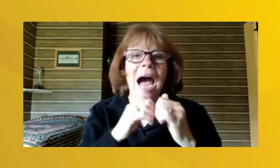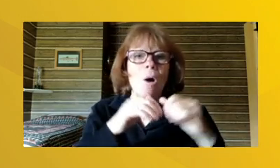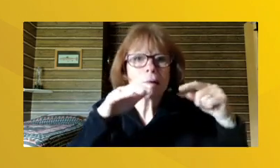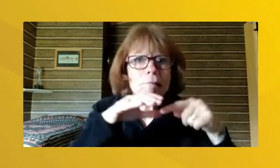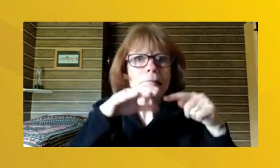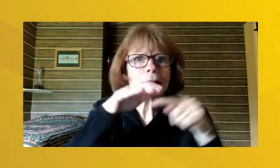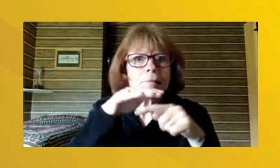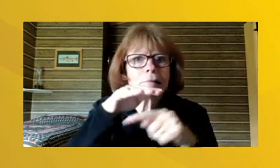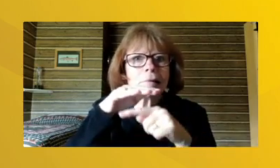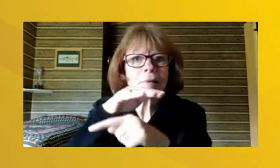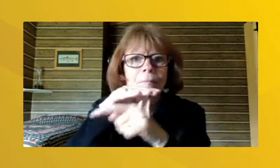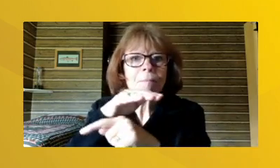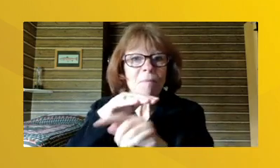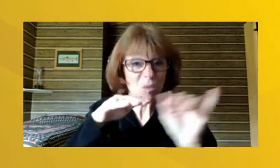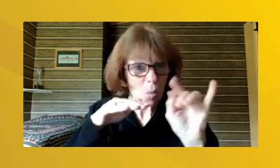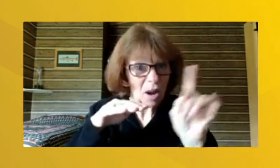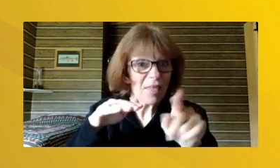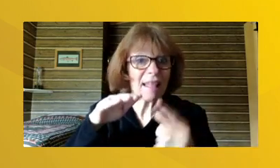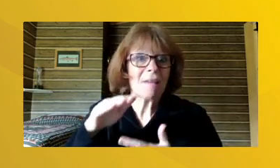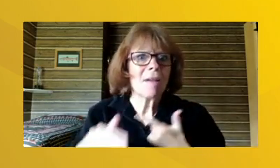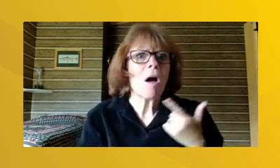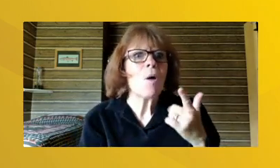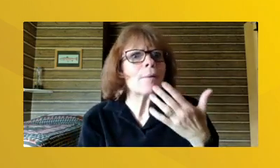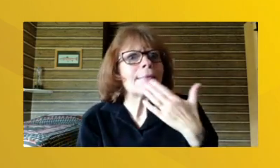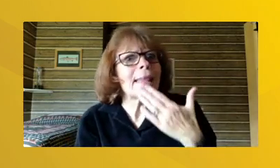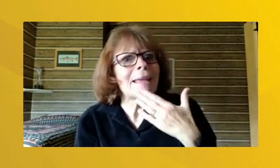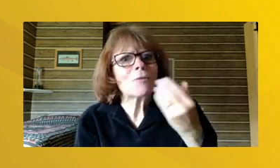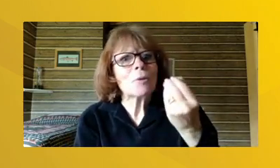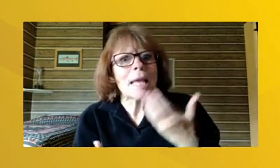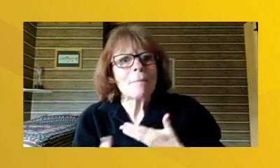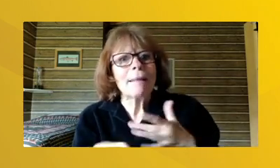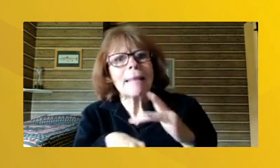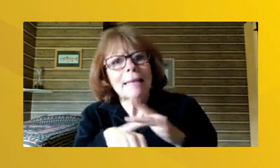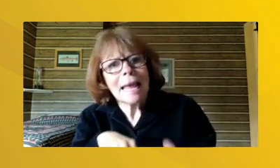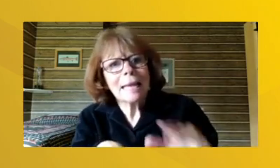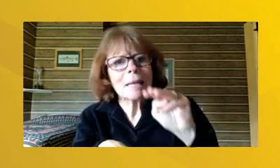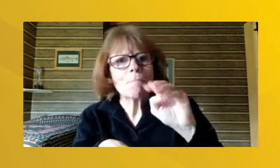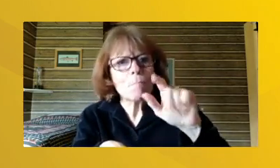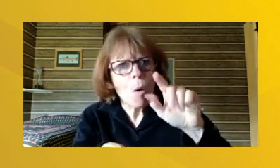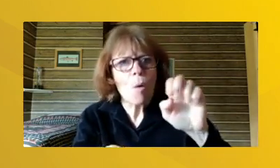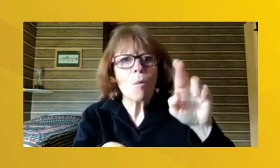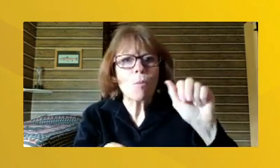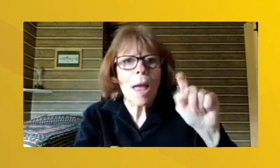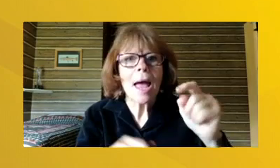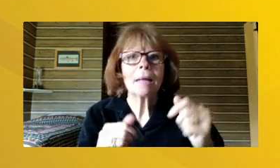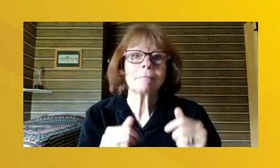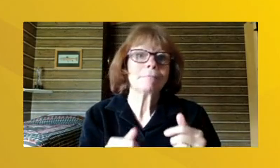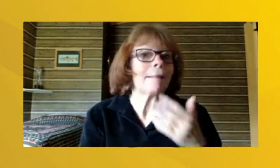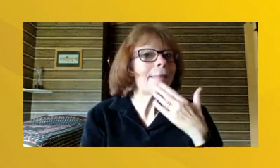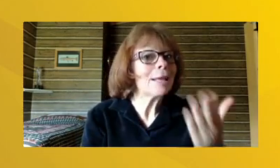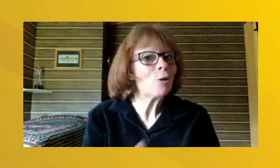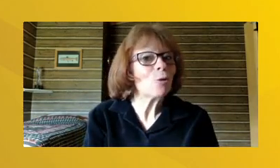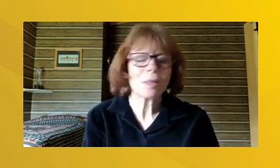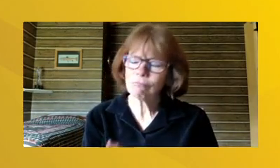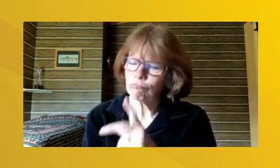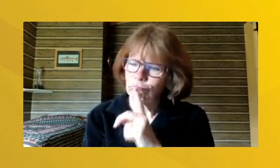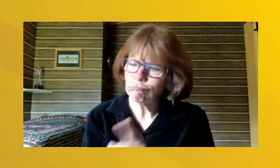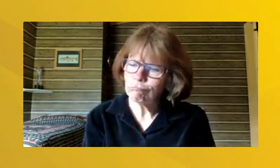Thanks for sharing the naked mole rats with us, Mimi. Absolutely. (VIDEO ENDS) BETHANY WELLS: